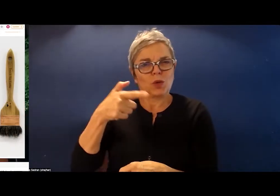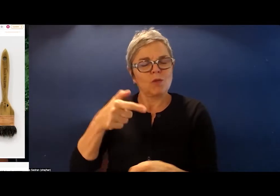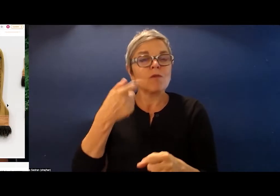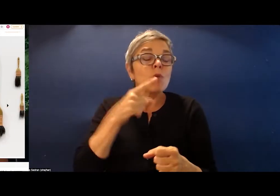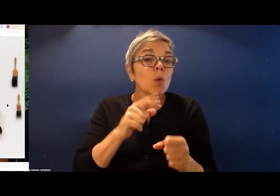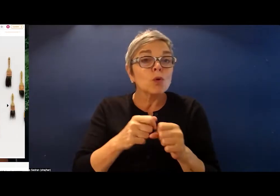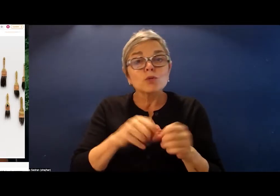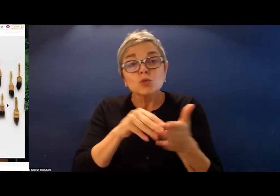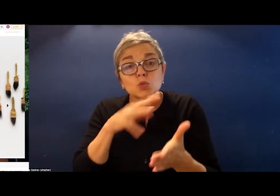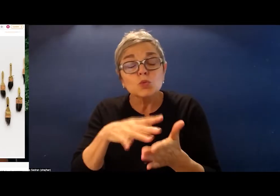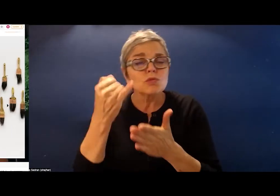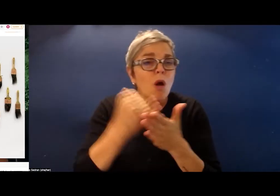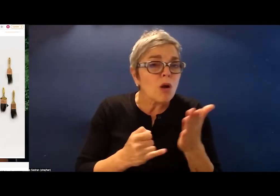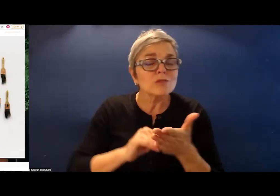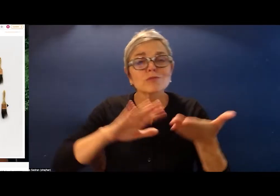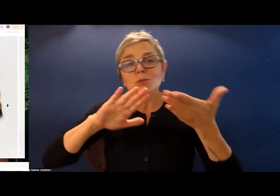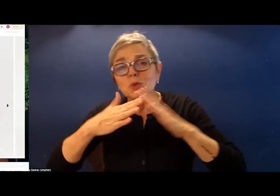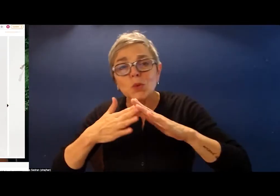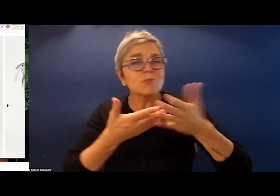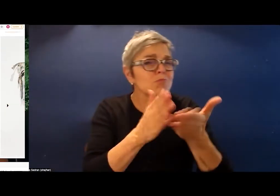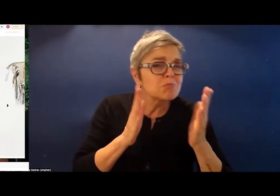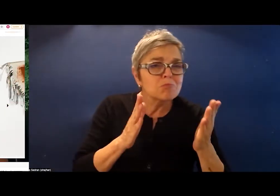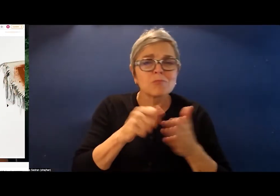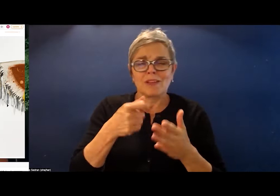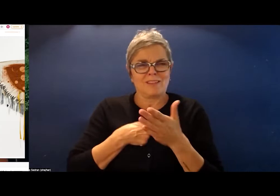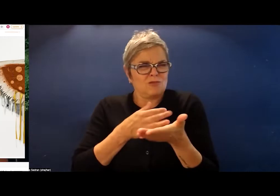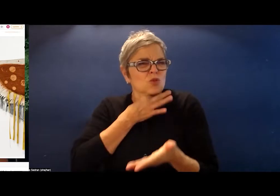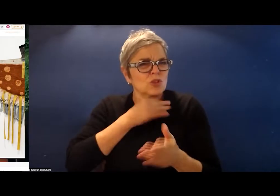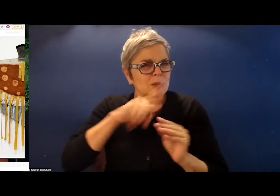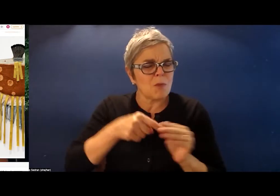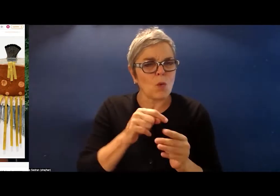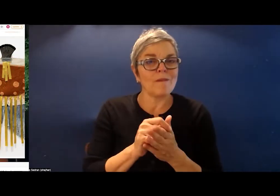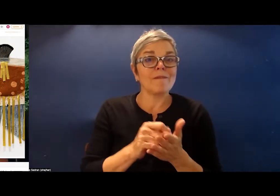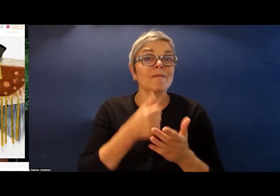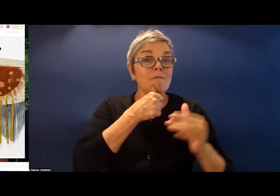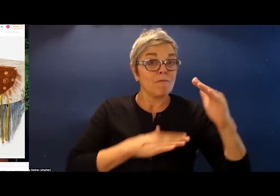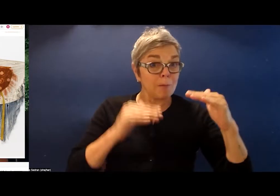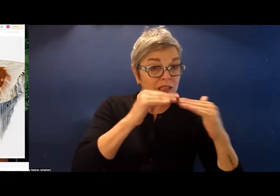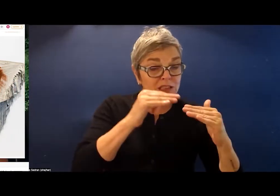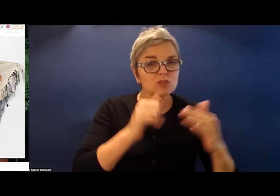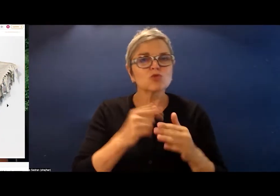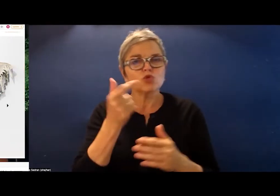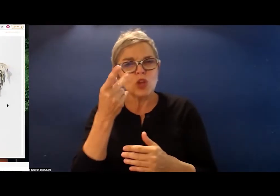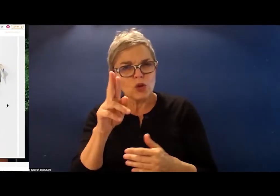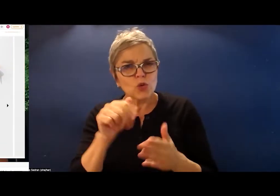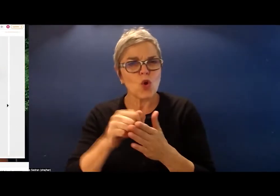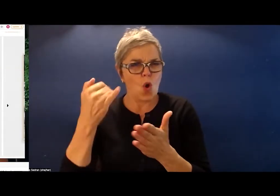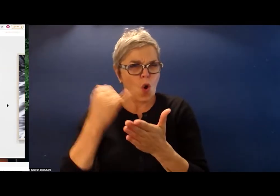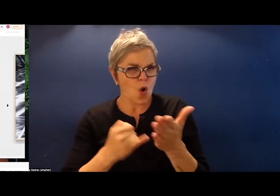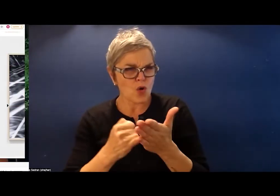and community members interested in gender, feminism and the porous boundaries between art, activism and academic practice.